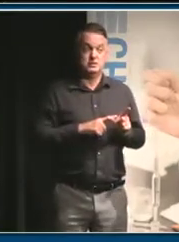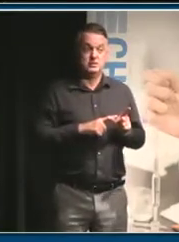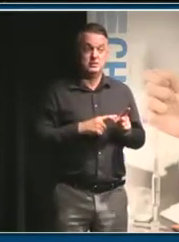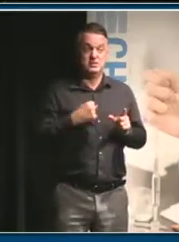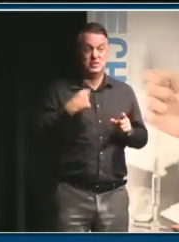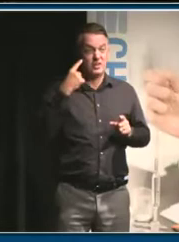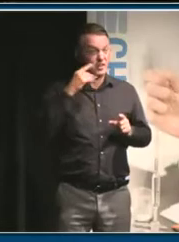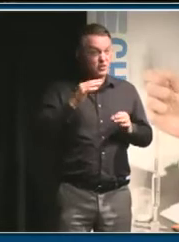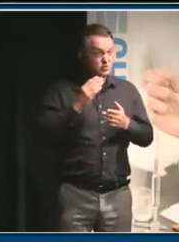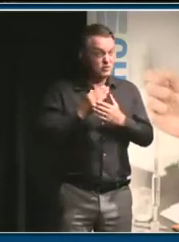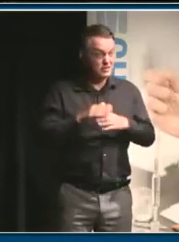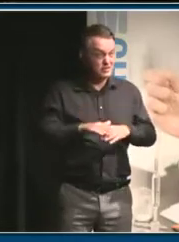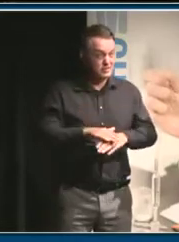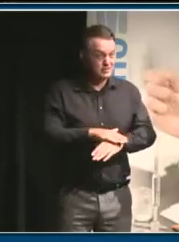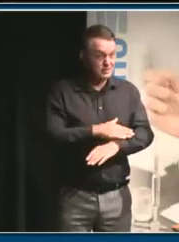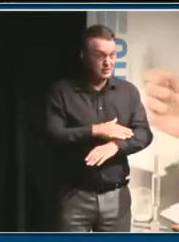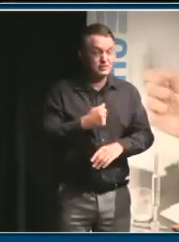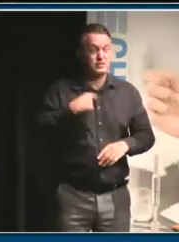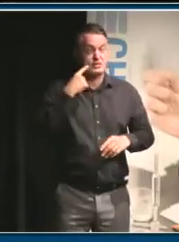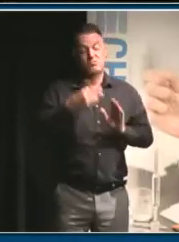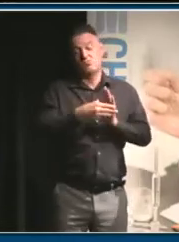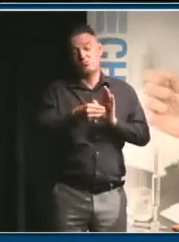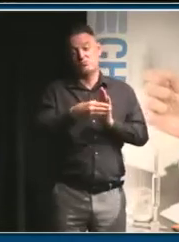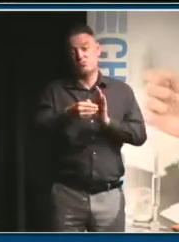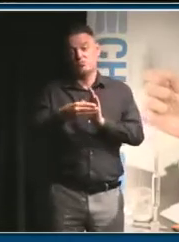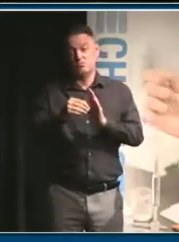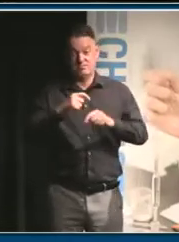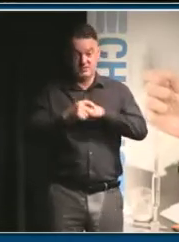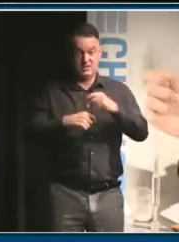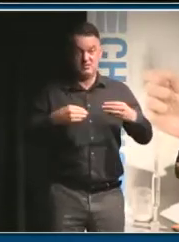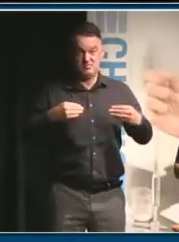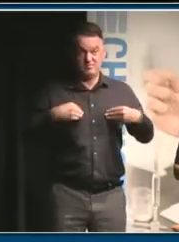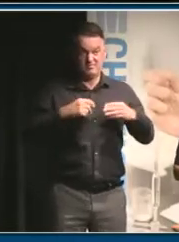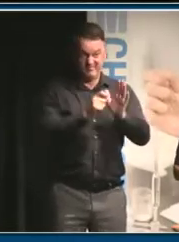slow! Okay? These aren't publications and journals these are commercialised technologies. We're not